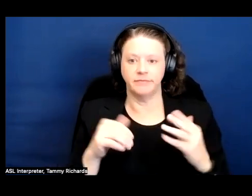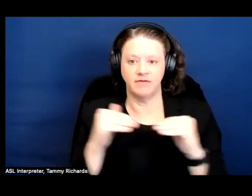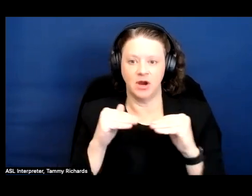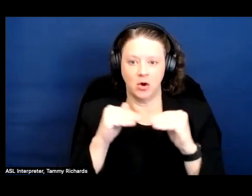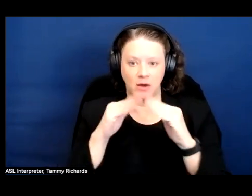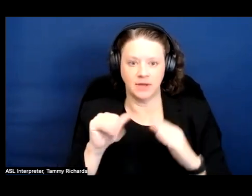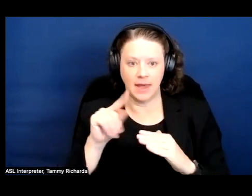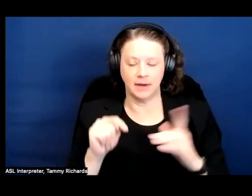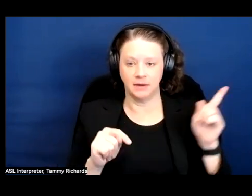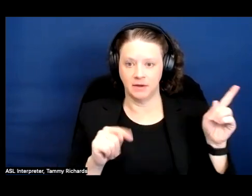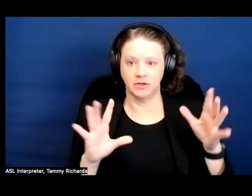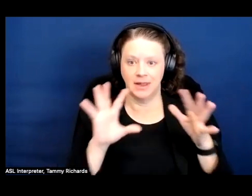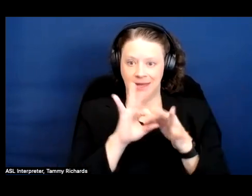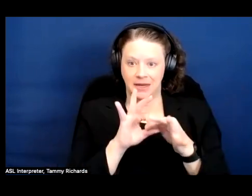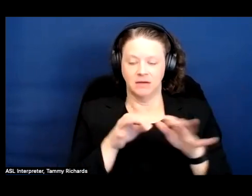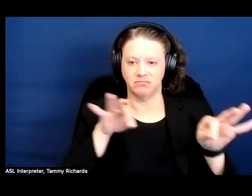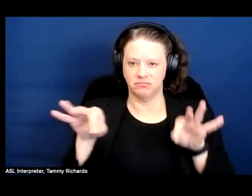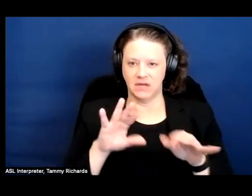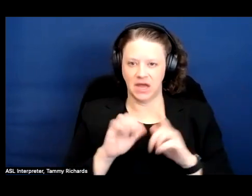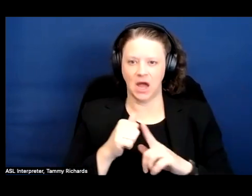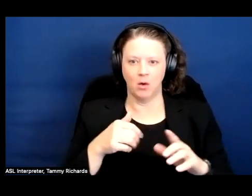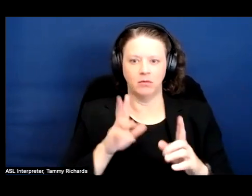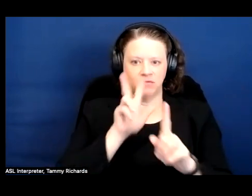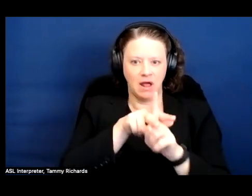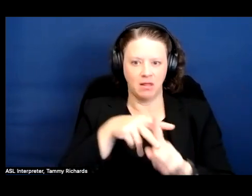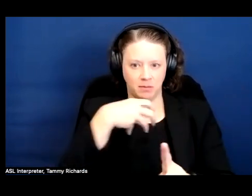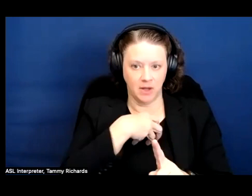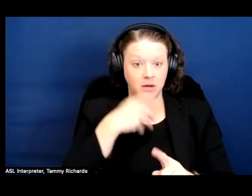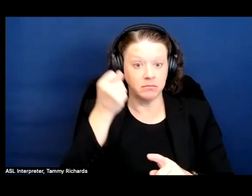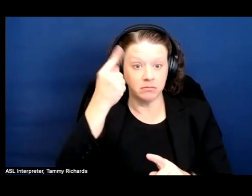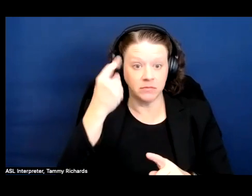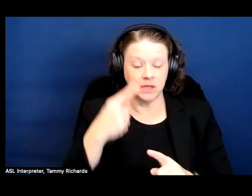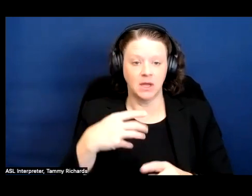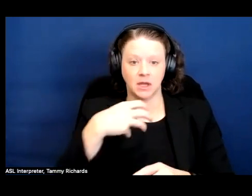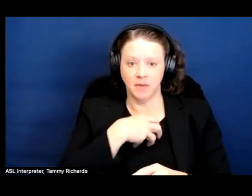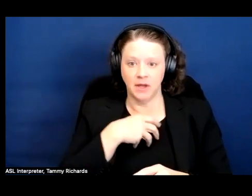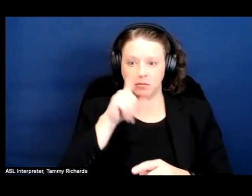and stop sharing my screen. If there's time at the end to answer a couple of questions, I will do so.